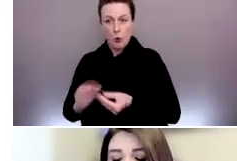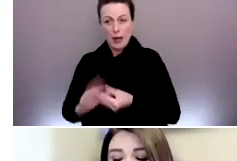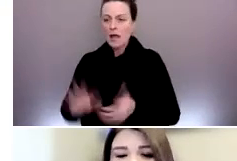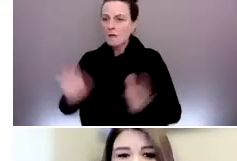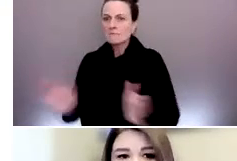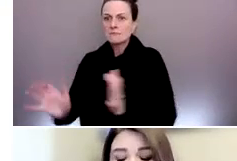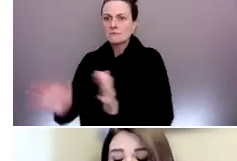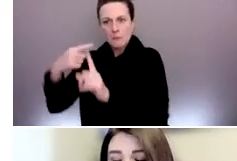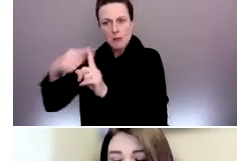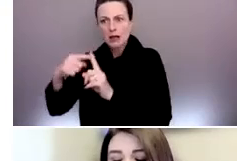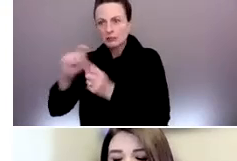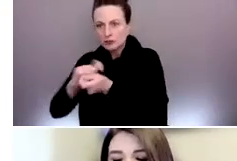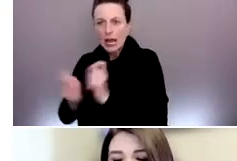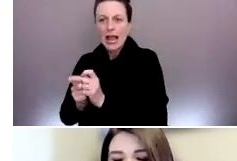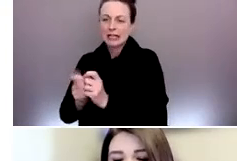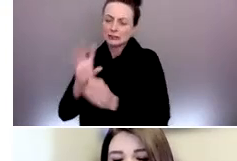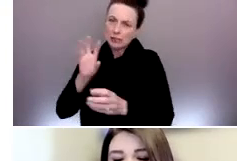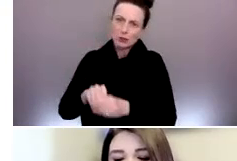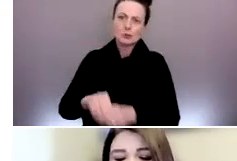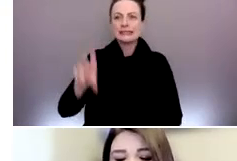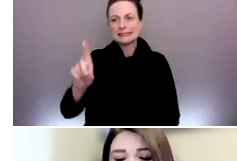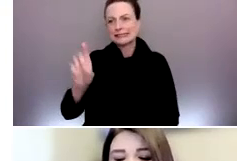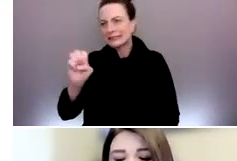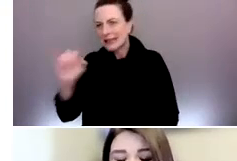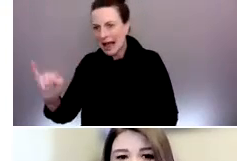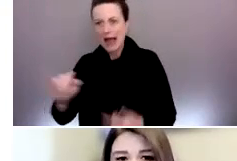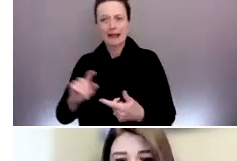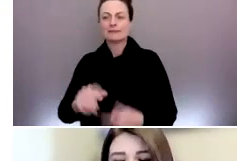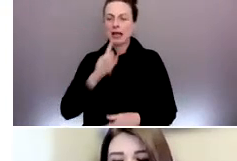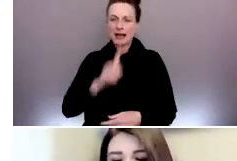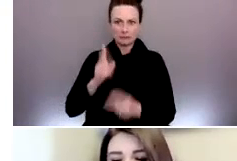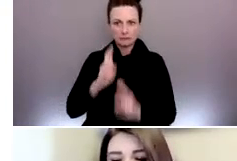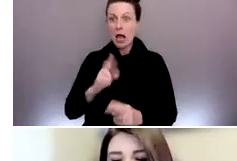quality inclusion dignity and equity. I do not come from money, therefore money